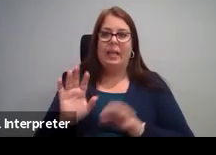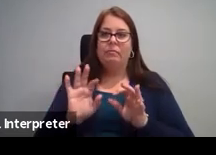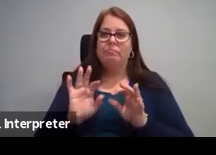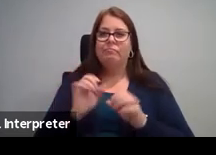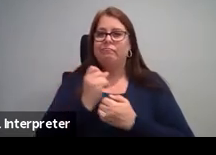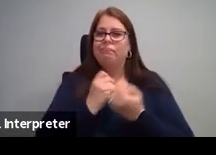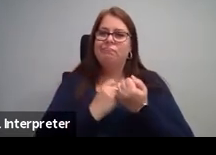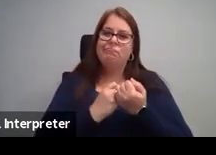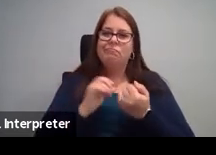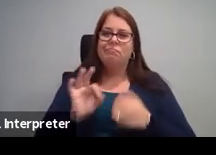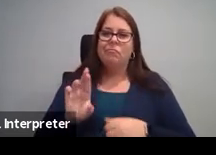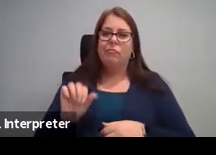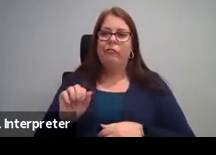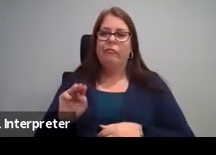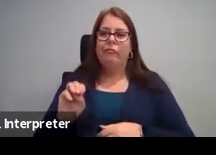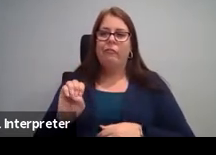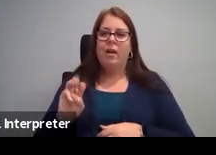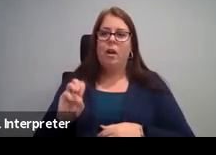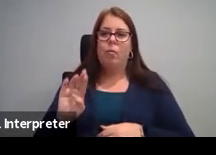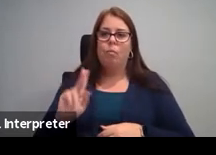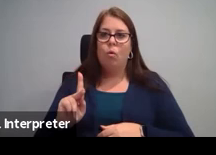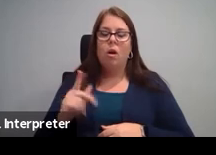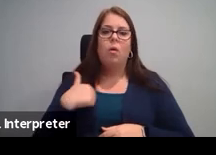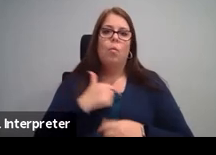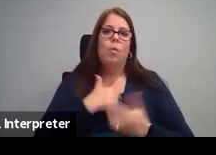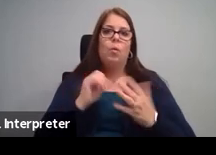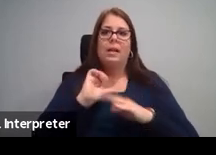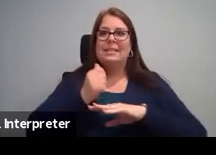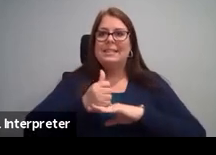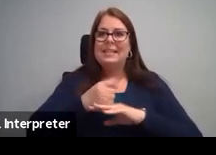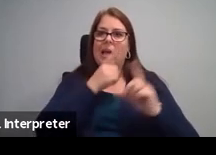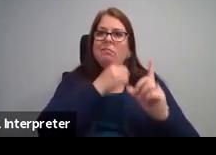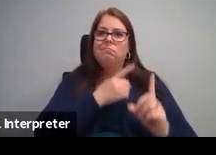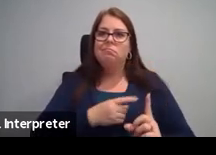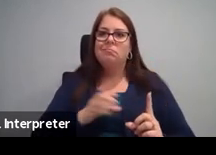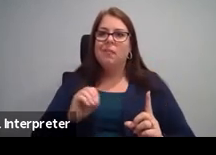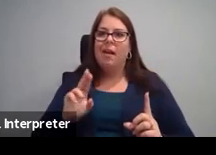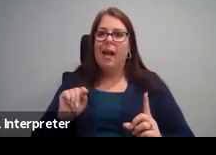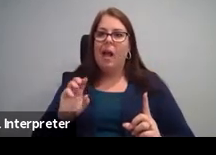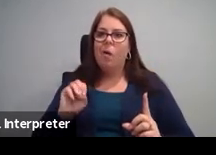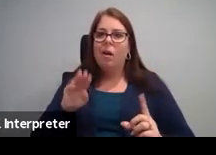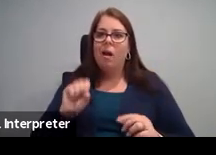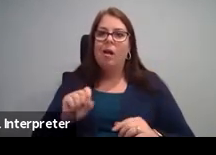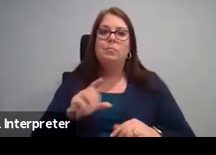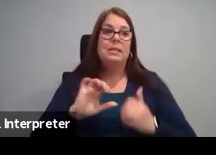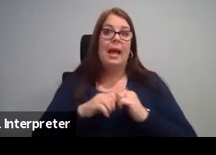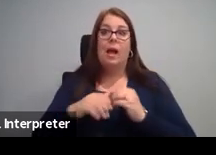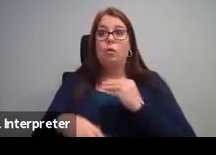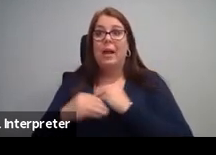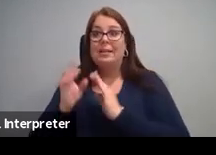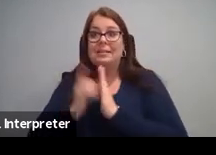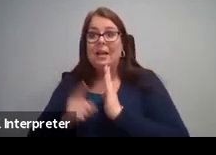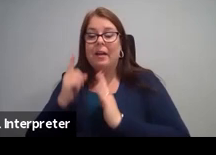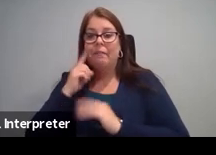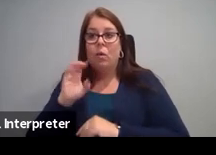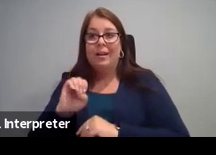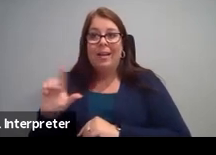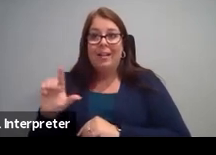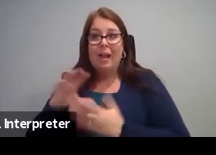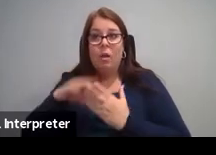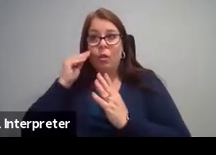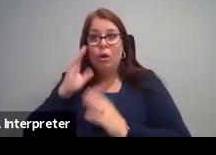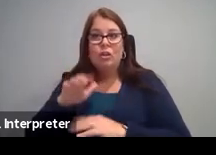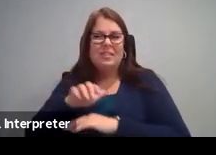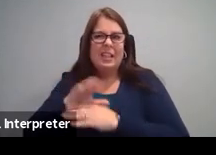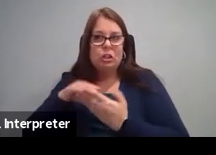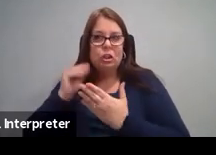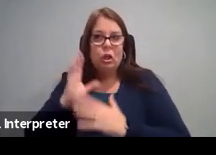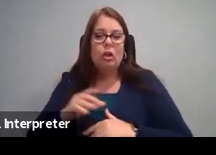Cathy Reznicek: We're going to review setting outcomes and accessibility and designing in English learners and canvas for both the instructor and the student and